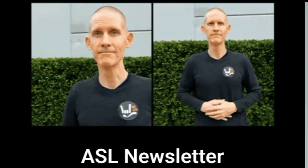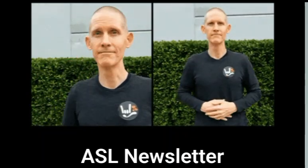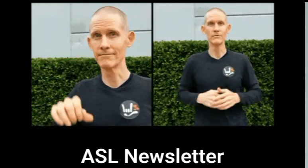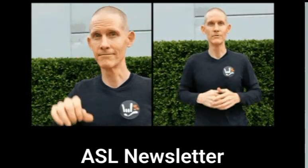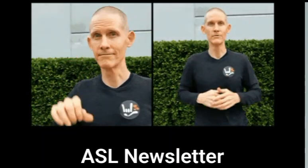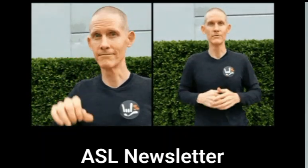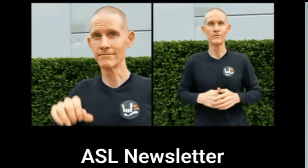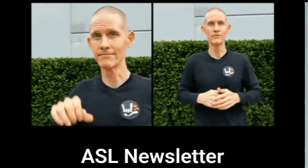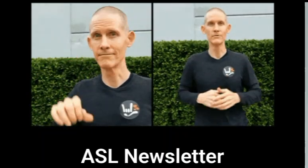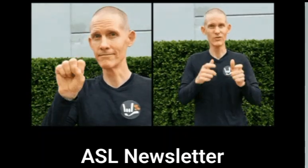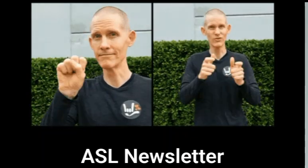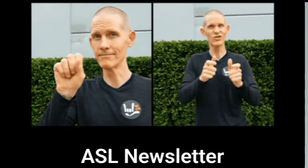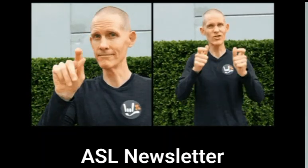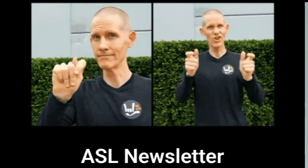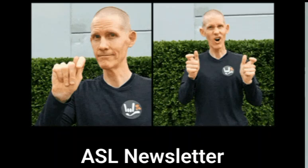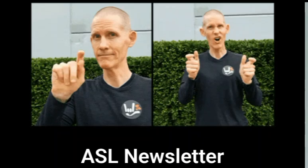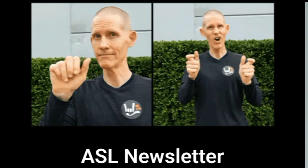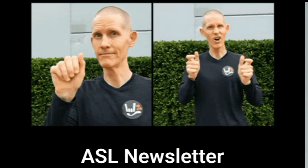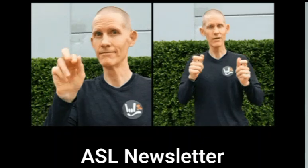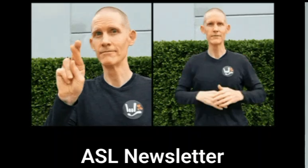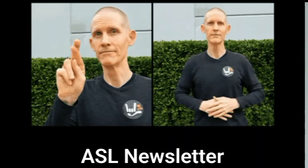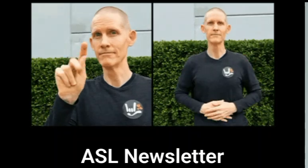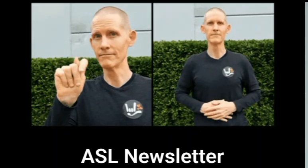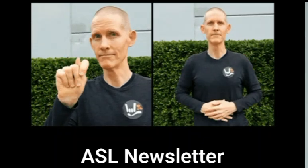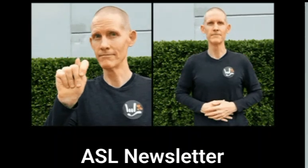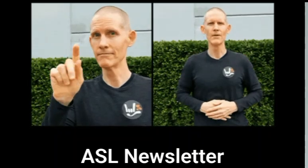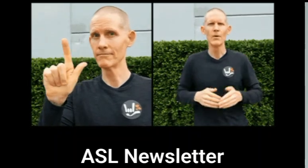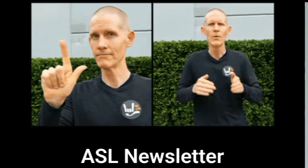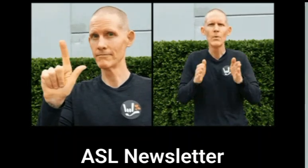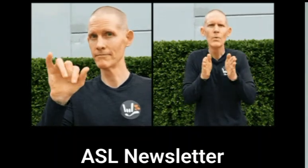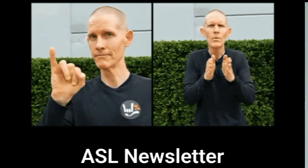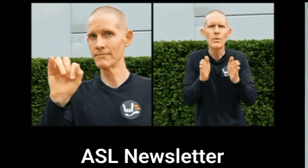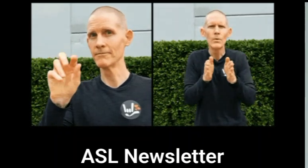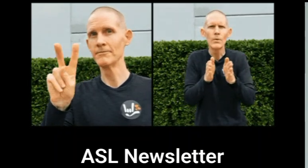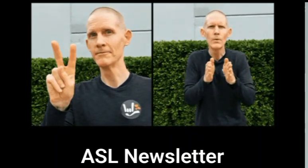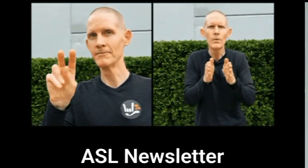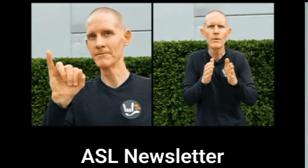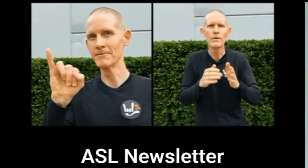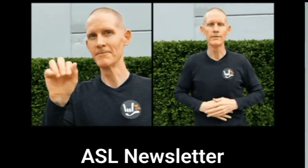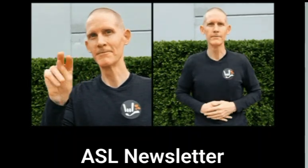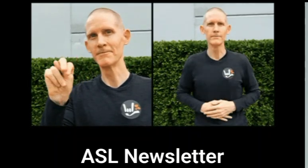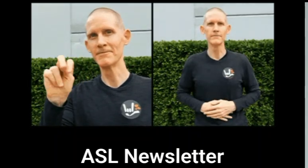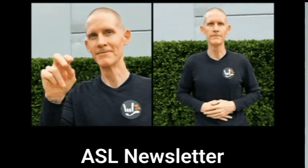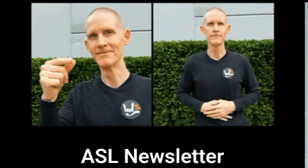the simple stuff, seems simple, but it's really important to just get those foundations down